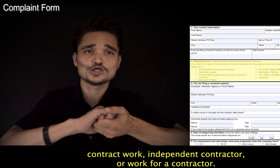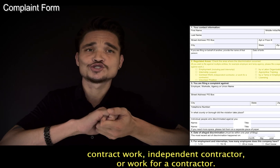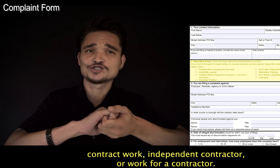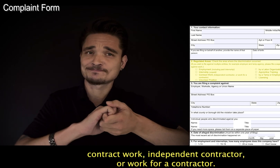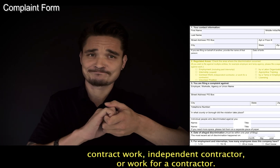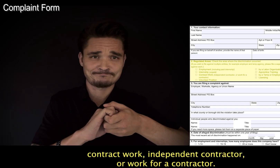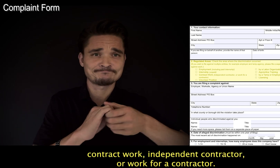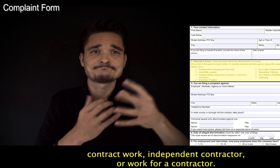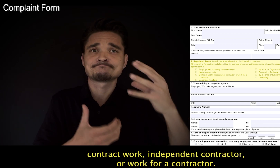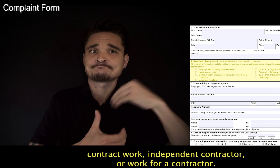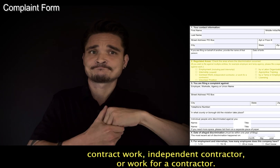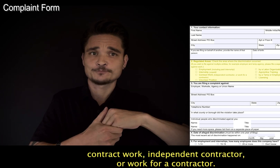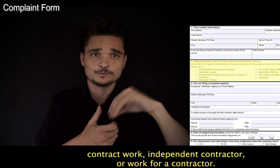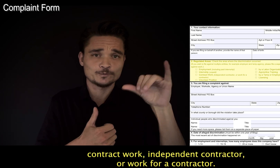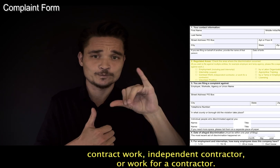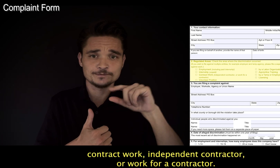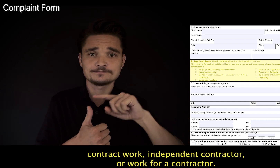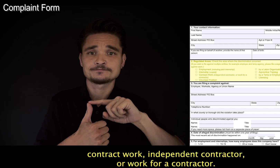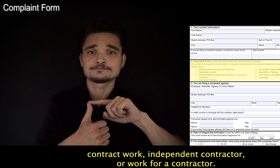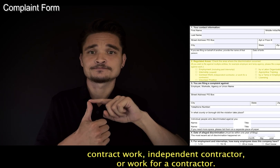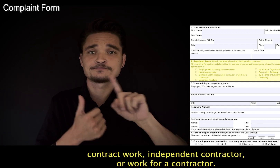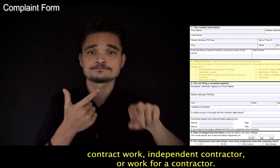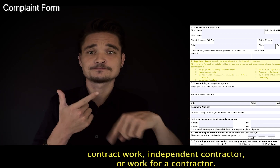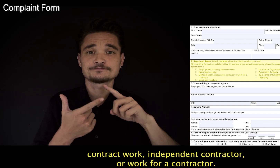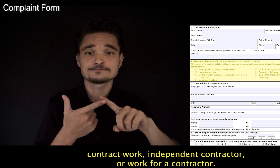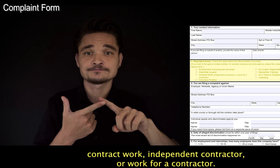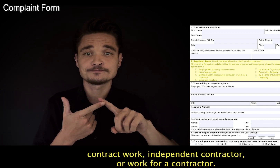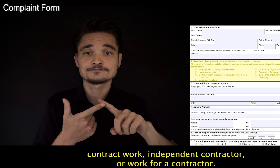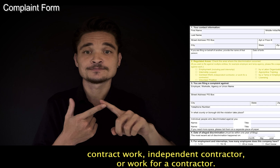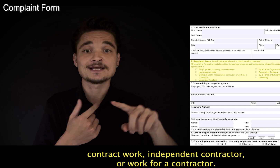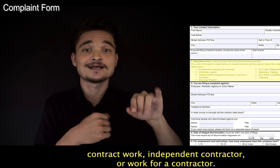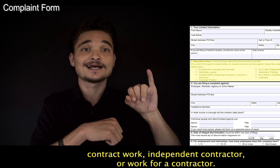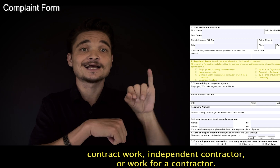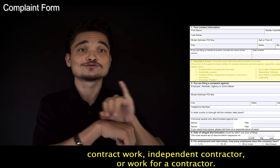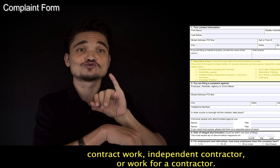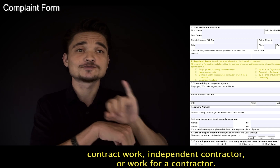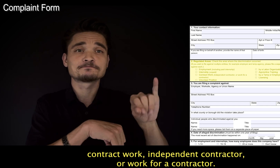contract work, independent contractor, or work for a contractor.